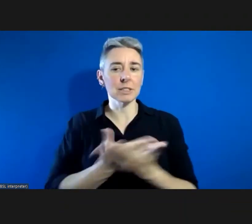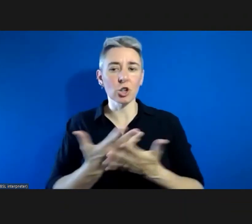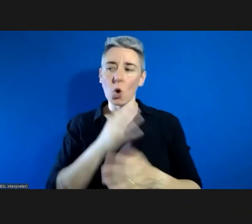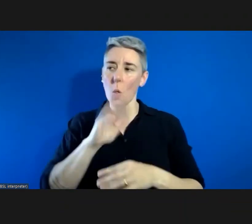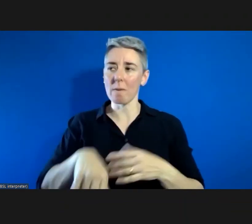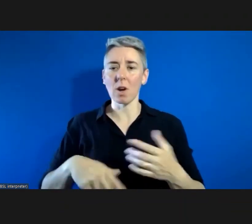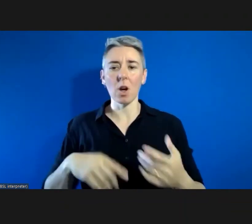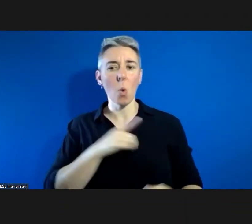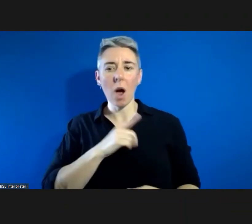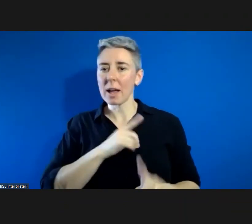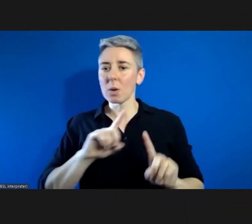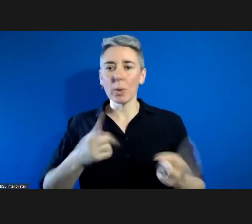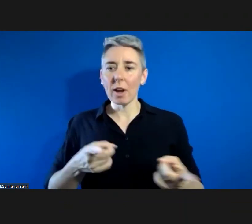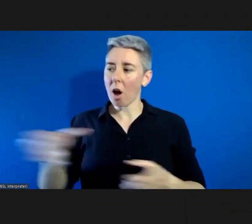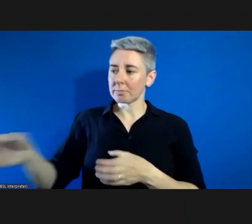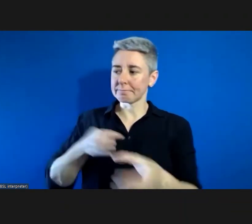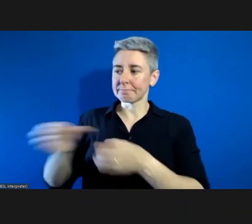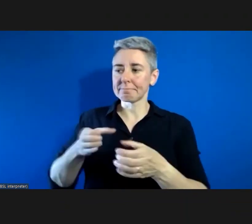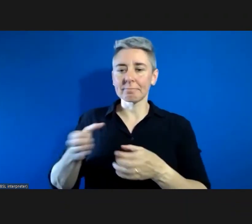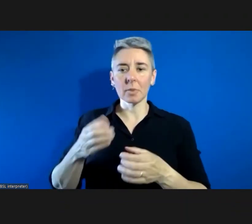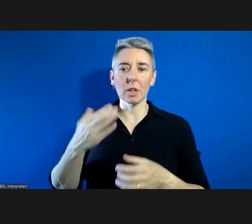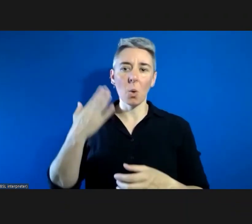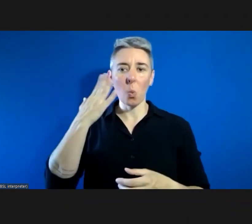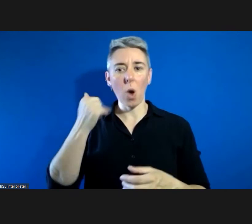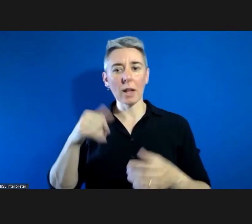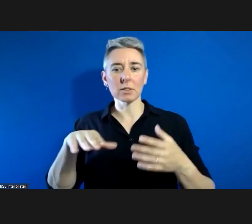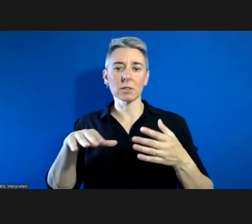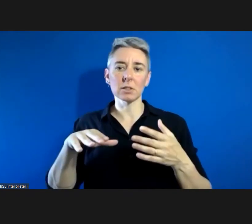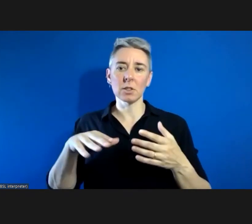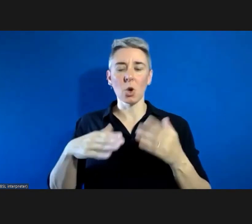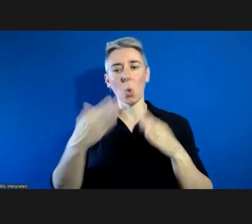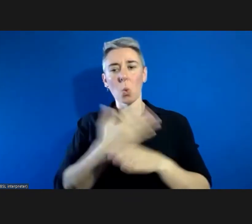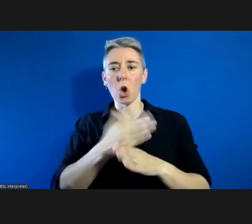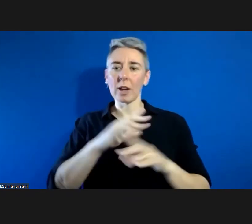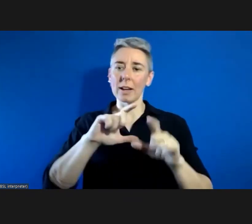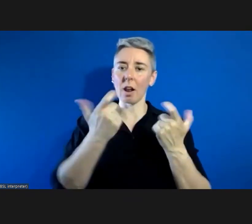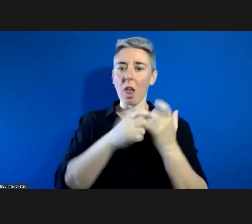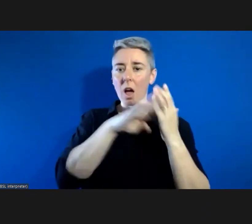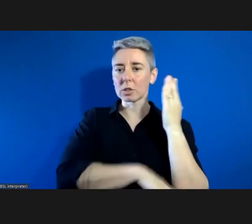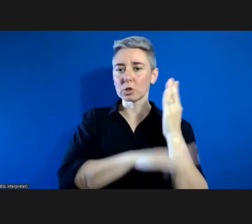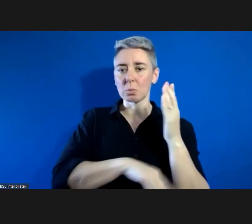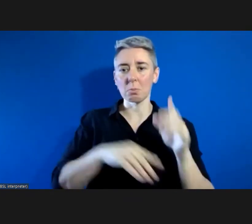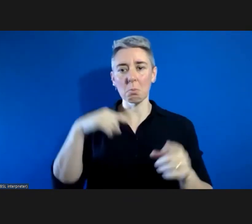white working class boys into HE. Not a controversial subject, I suppose, but for me,